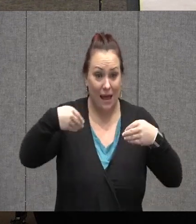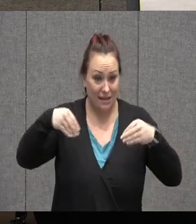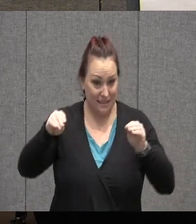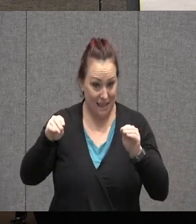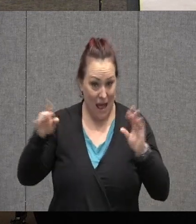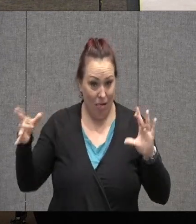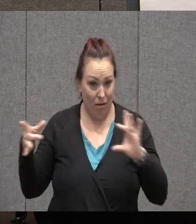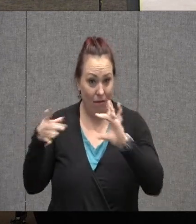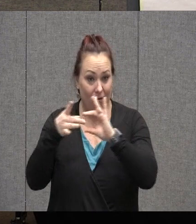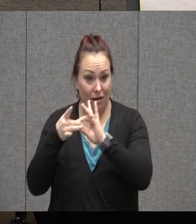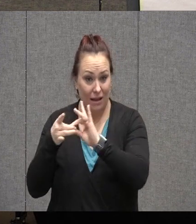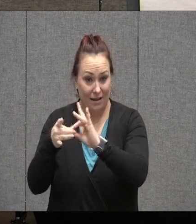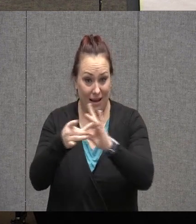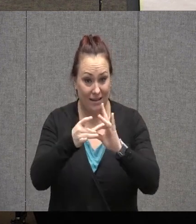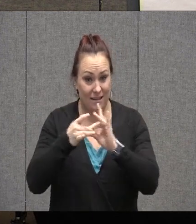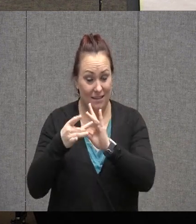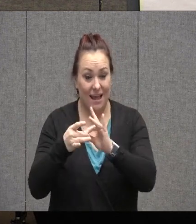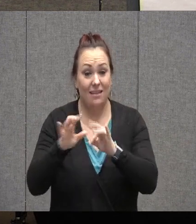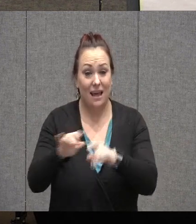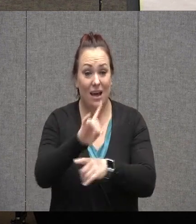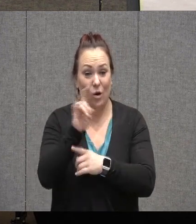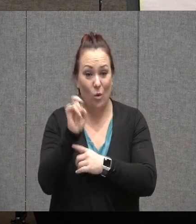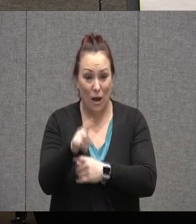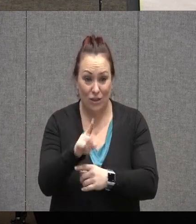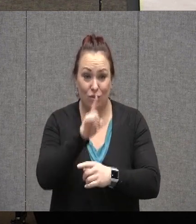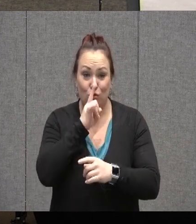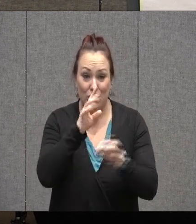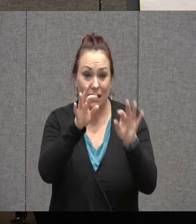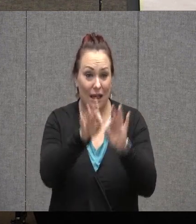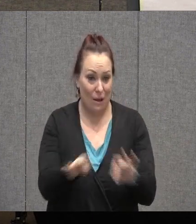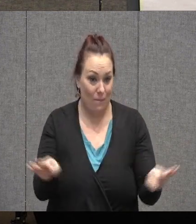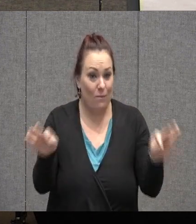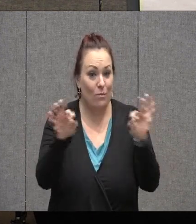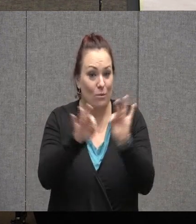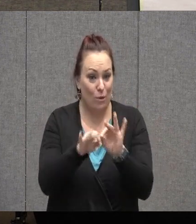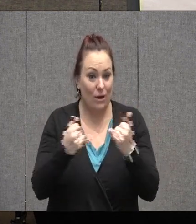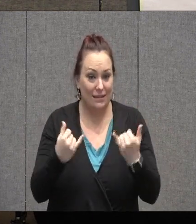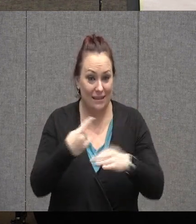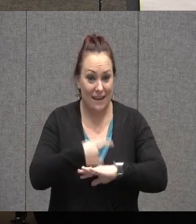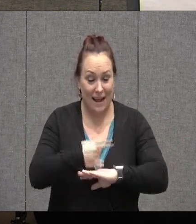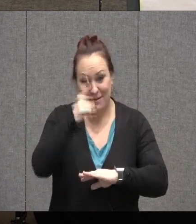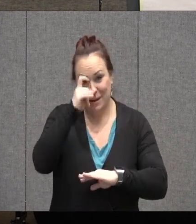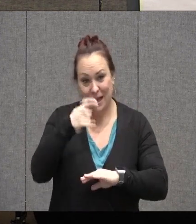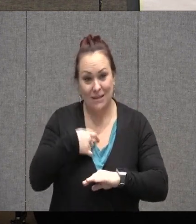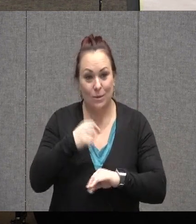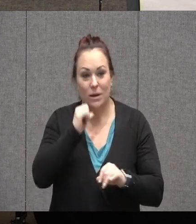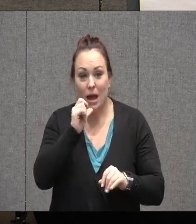And that question's gonna be really important today, because we're not only gonna look at the money